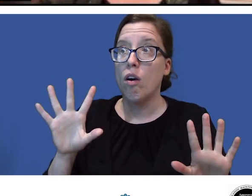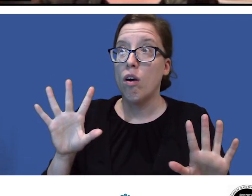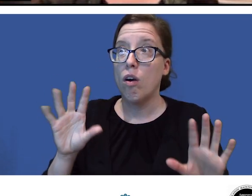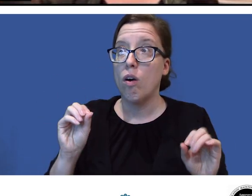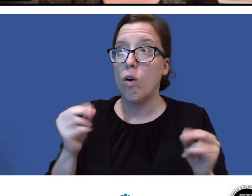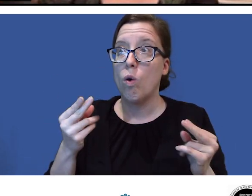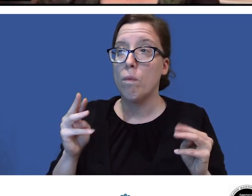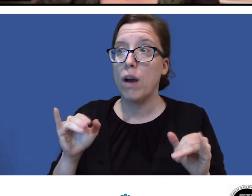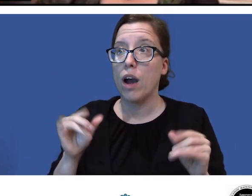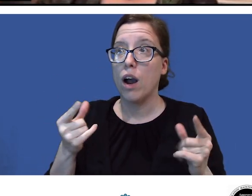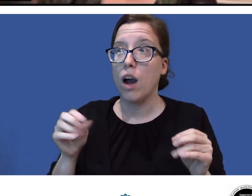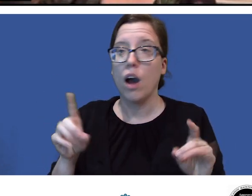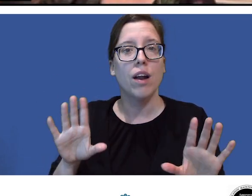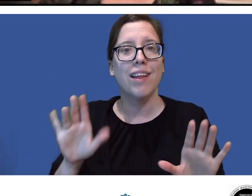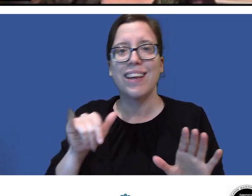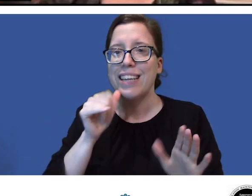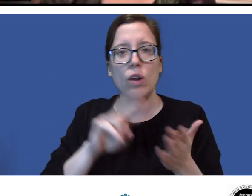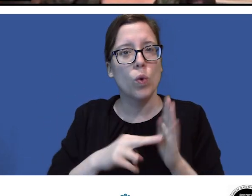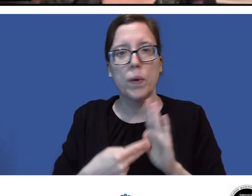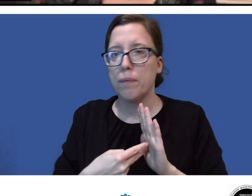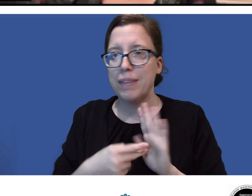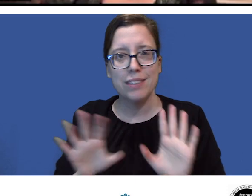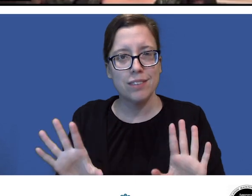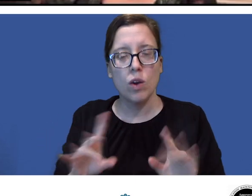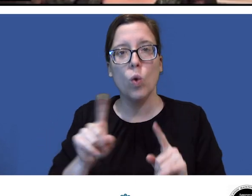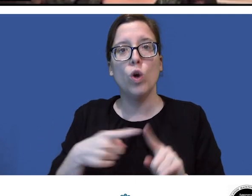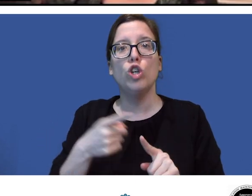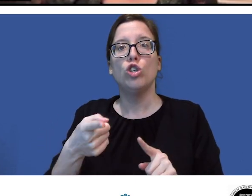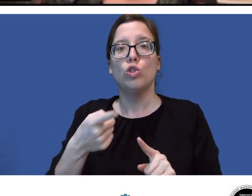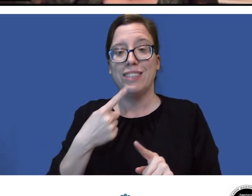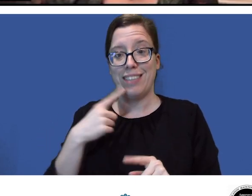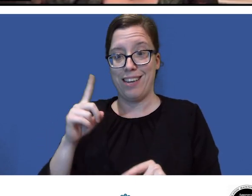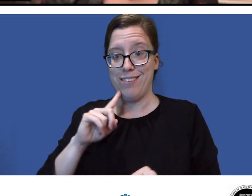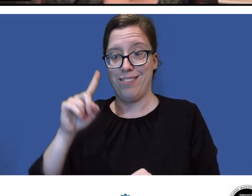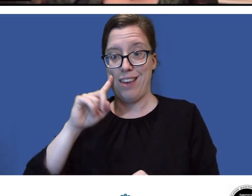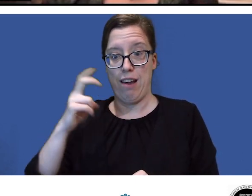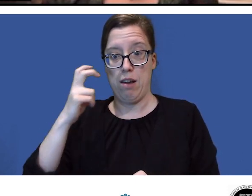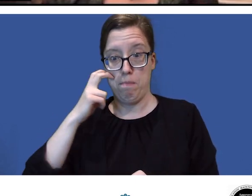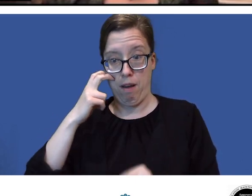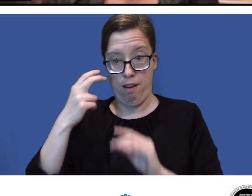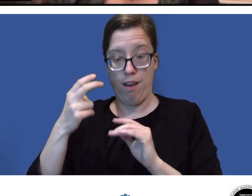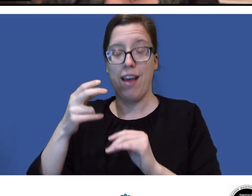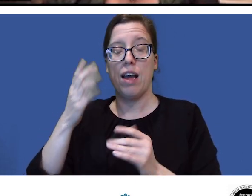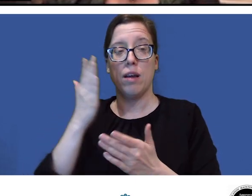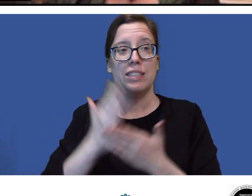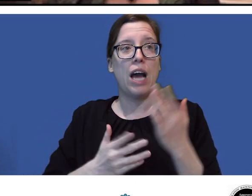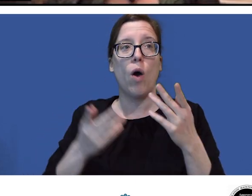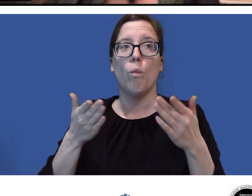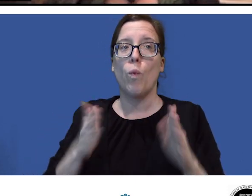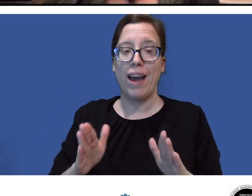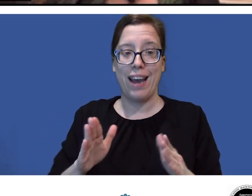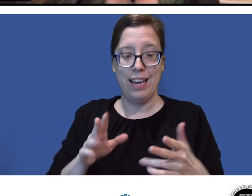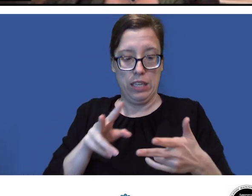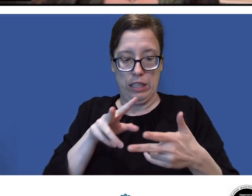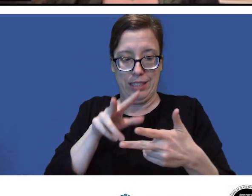When you say deafblindness, it means that in some way each of those two senses is either reduced